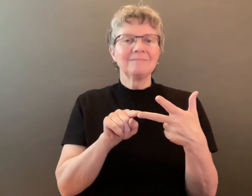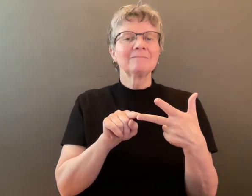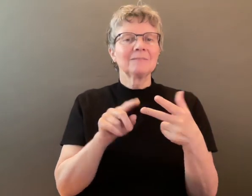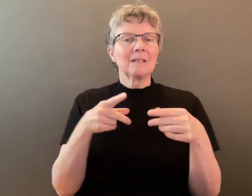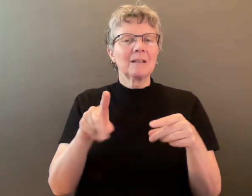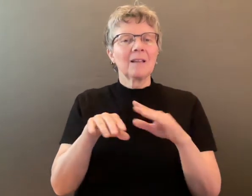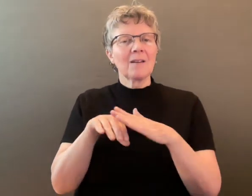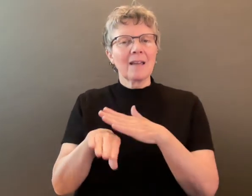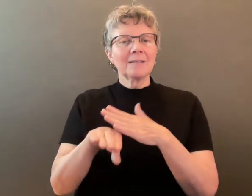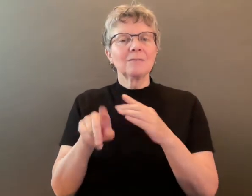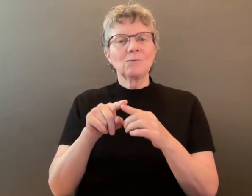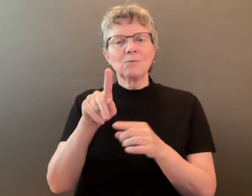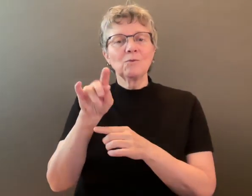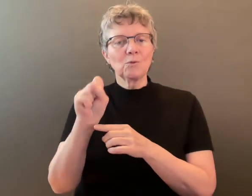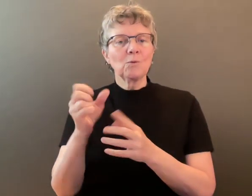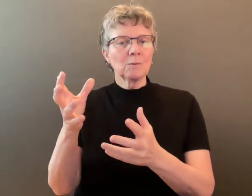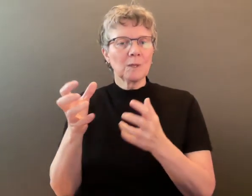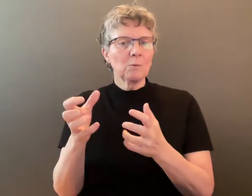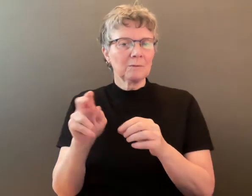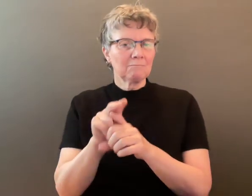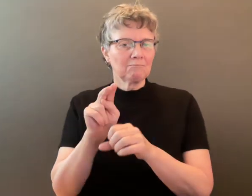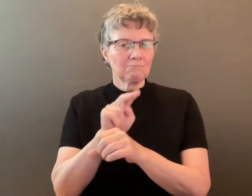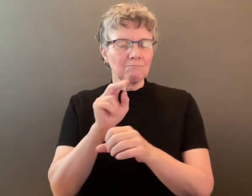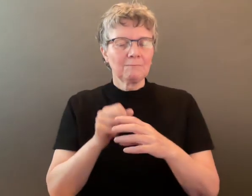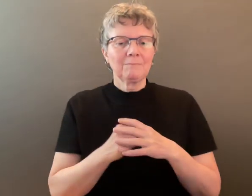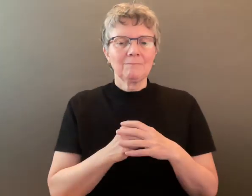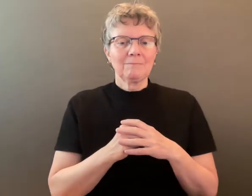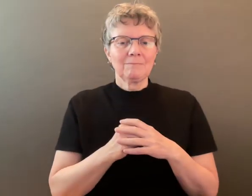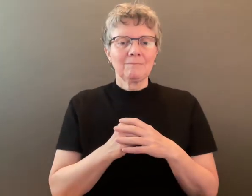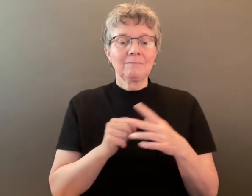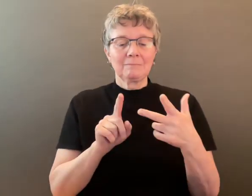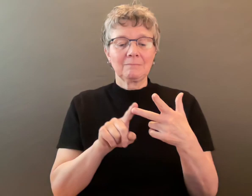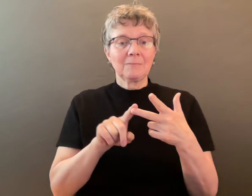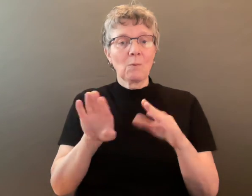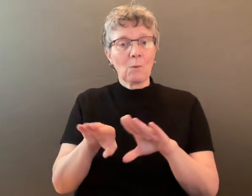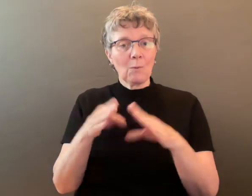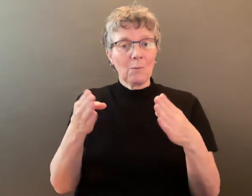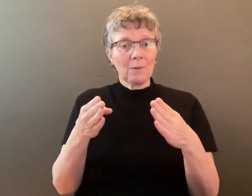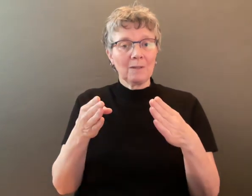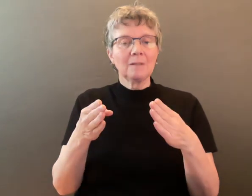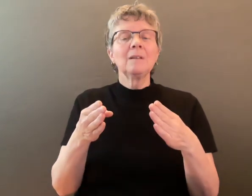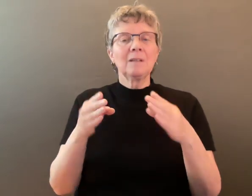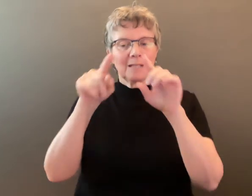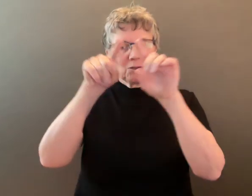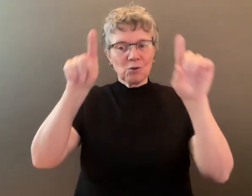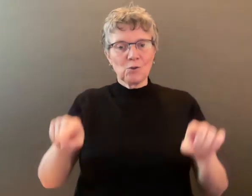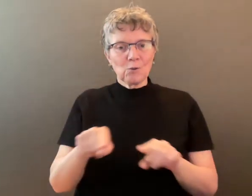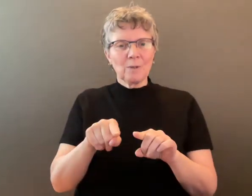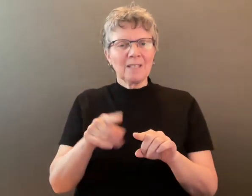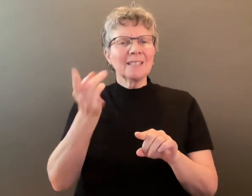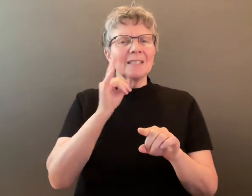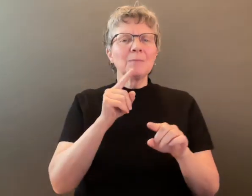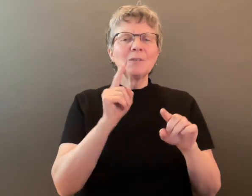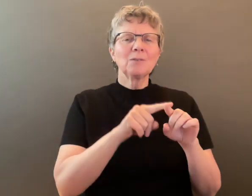to the tools we need. Once inside, you’ll see a screen that looks like something on the slide.